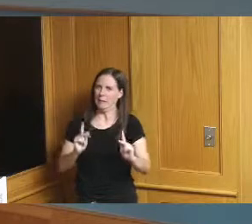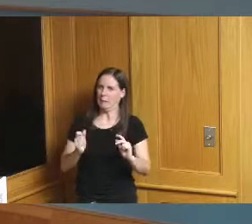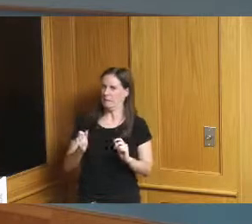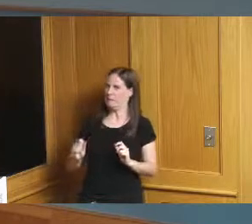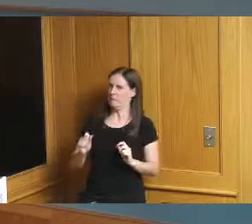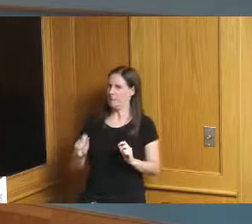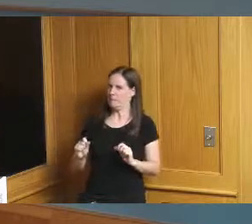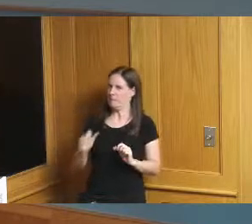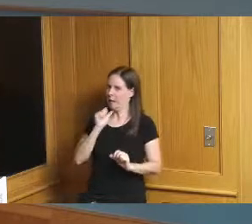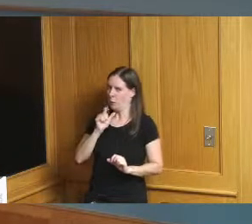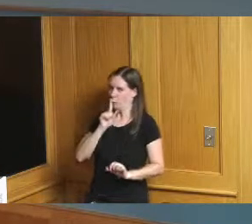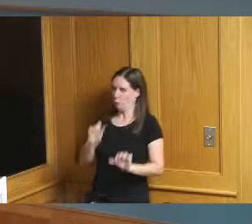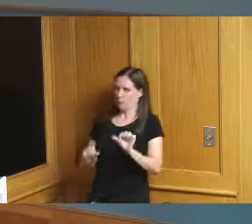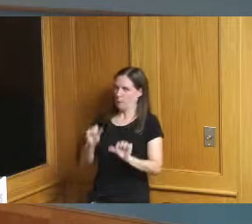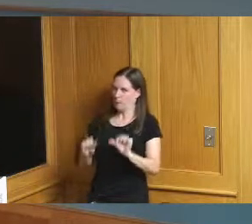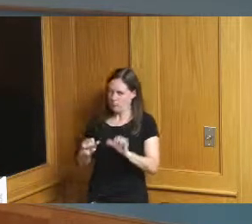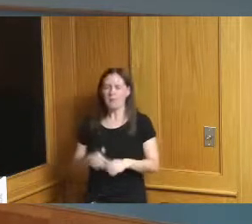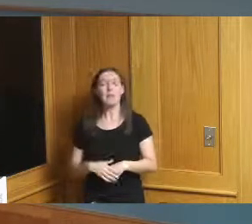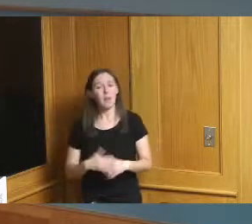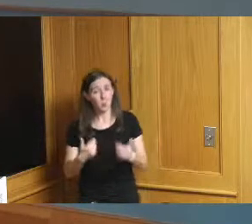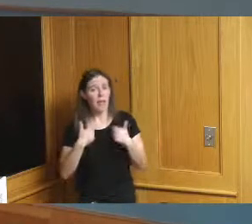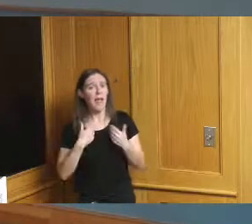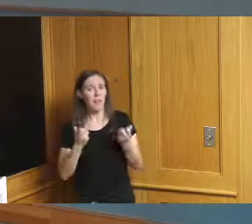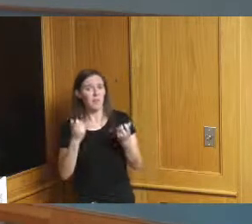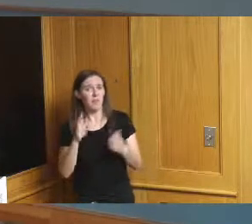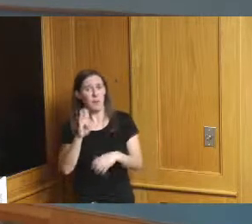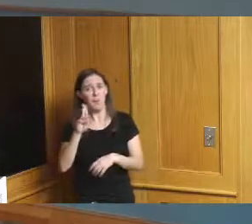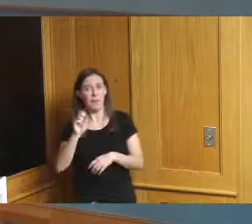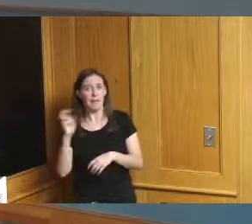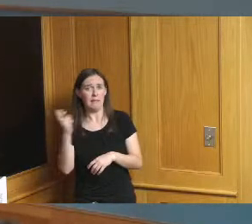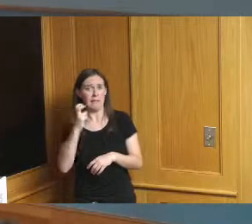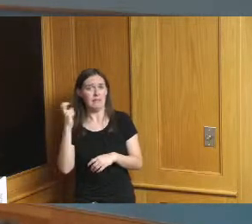staffed appropriately so that if somebody wants to walk up and not get a vaccine we're sitting